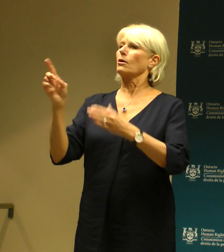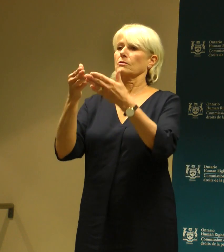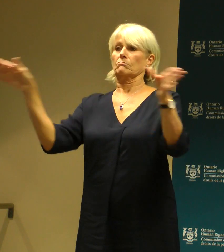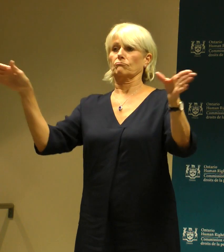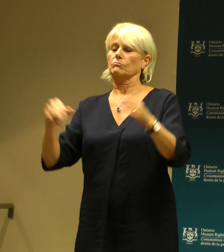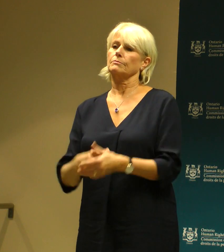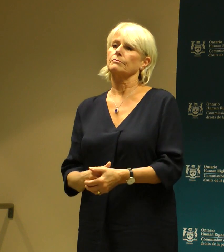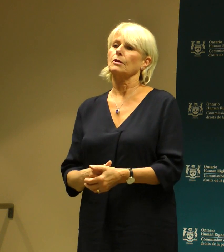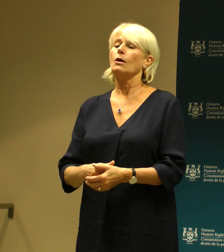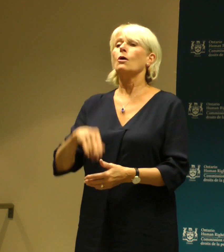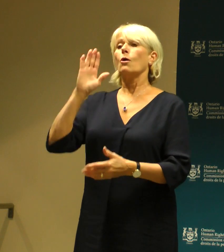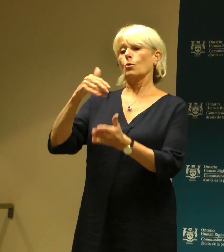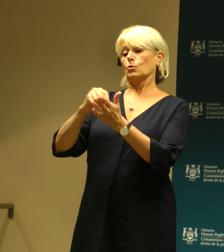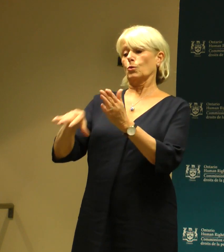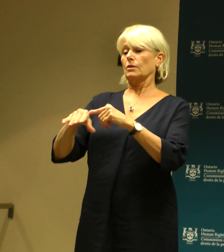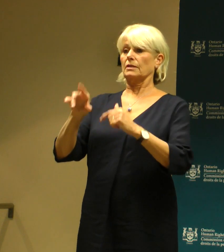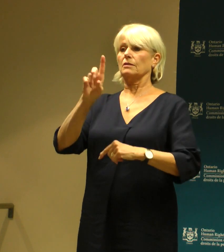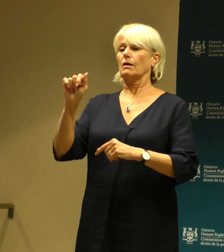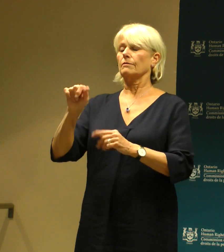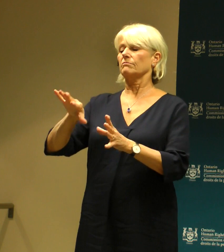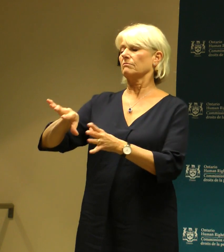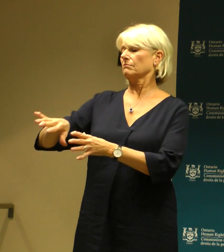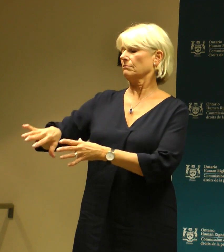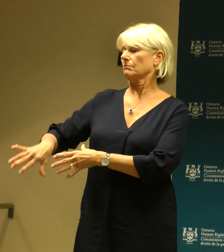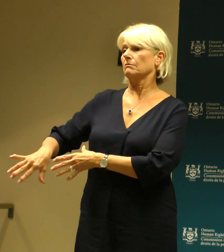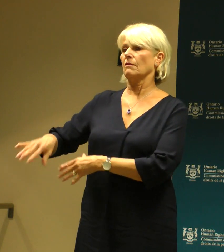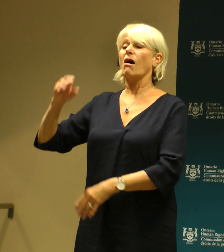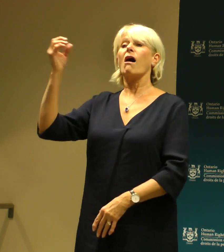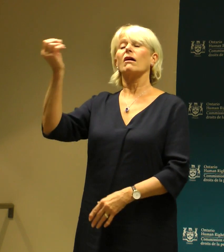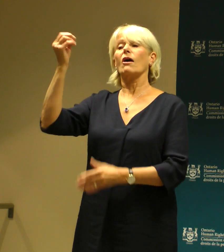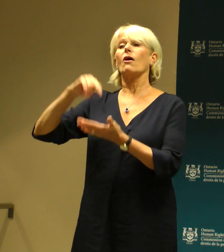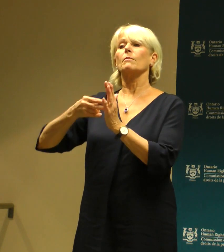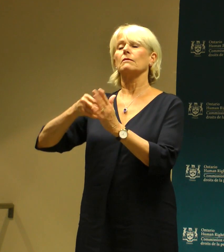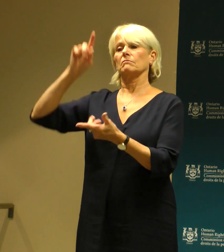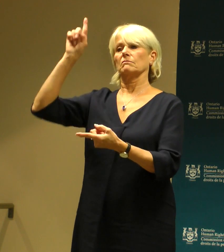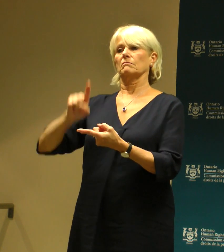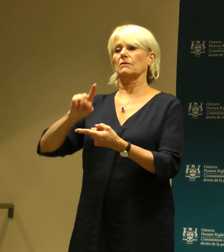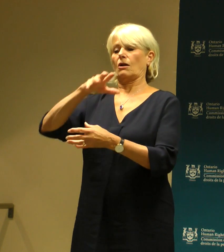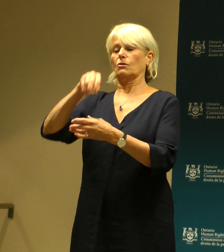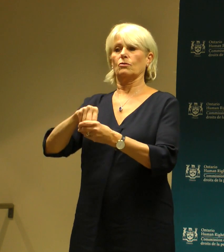When students with disabilities are left behind, Ontario is less inclusive and less prosperous.